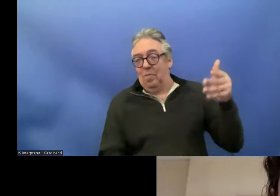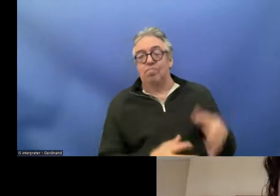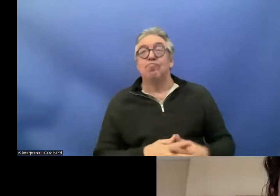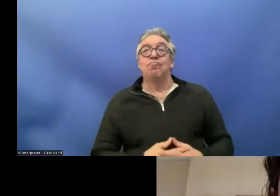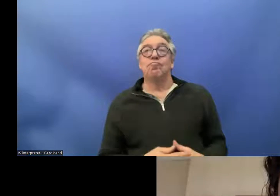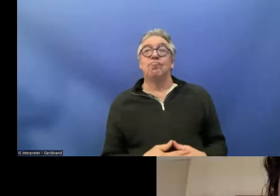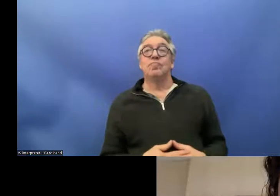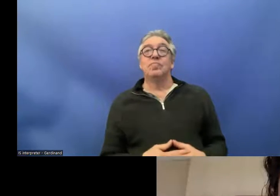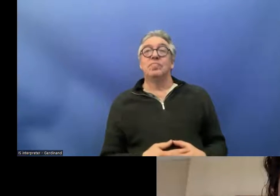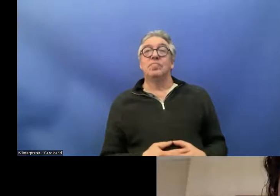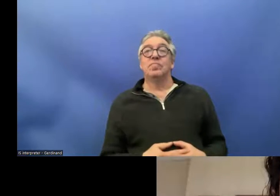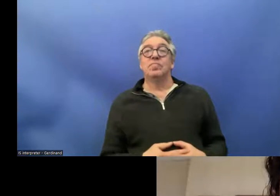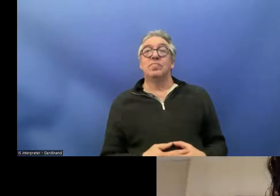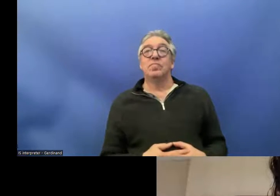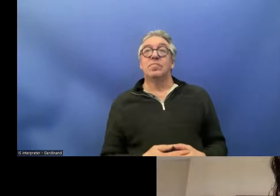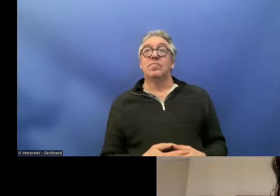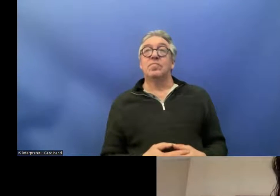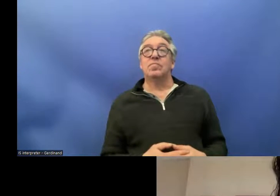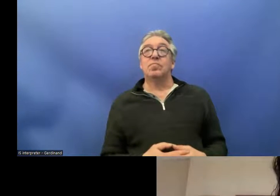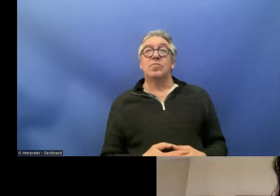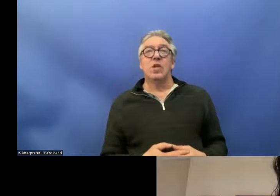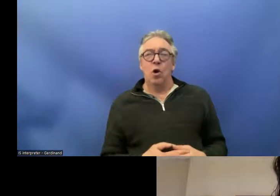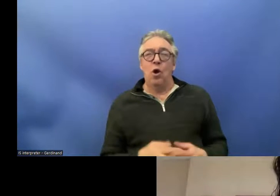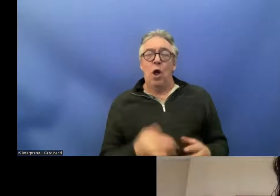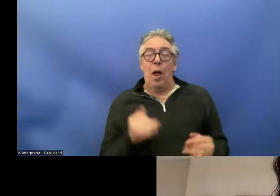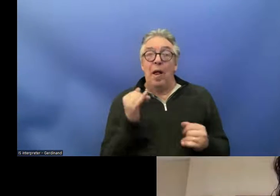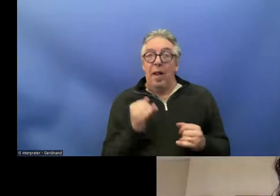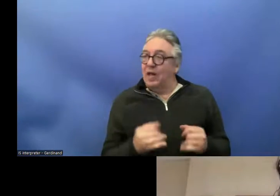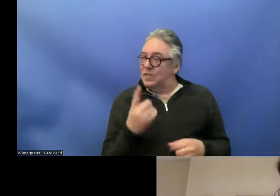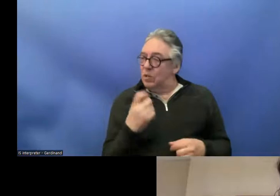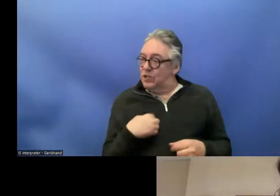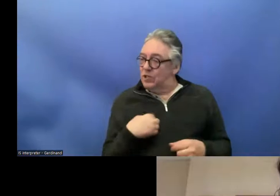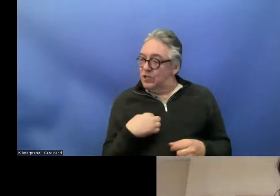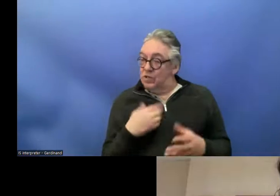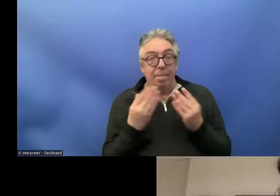I think the last question, sorry?